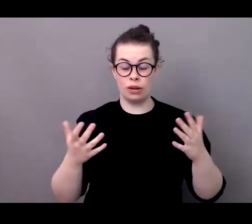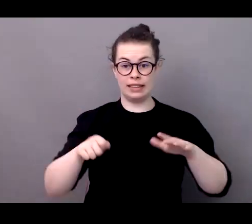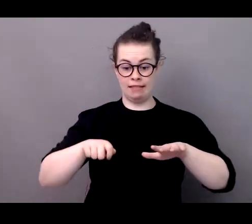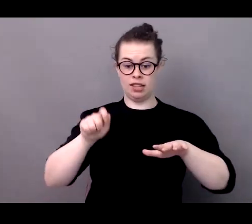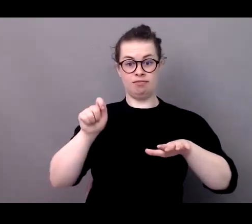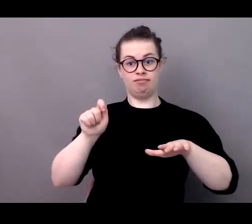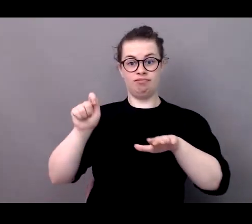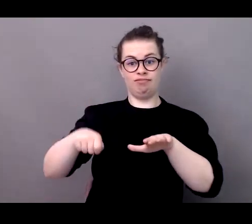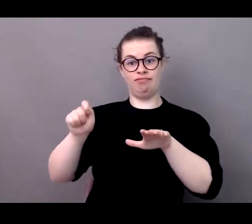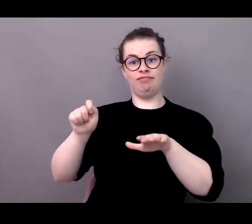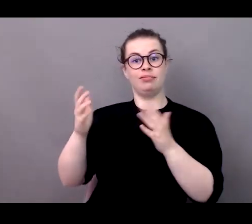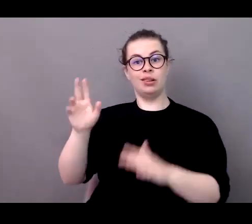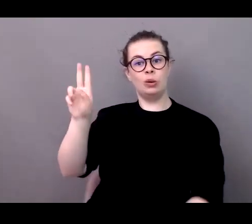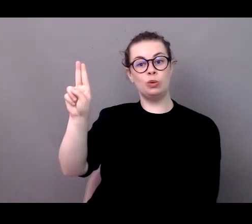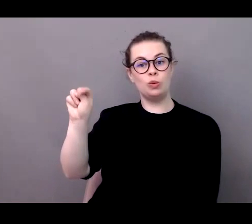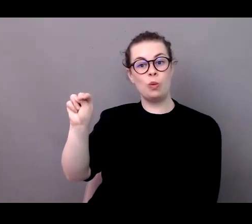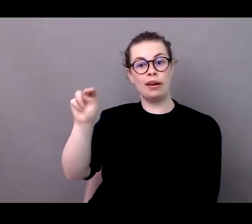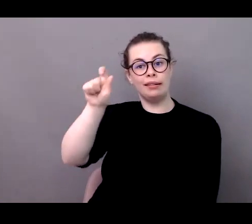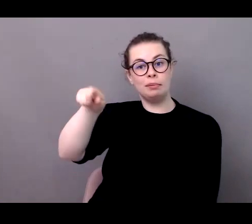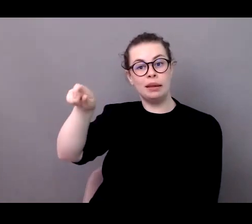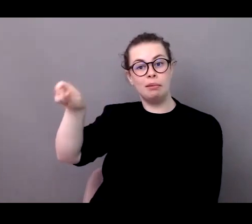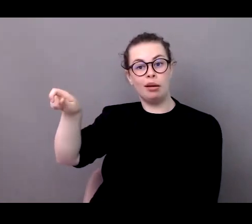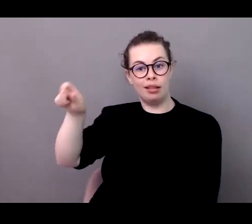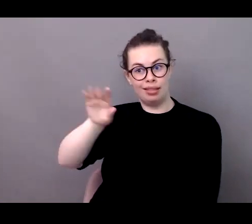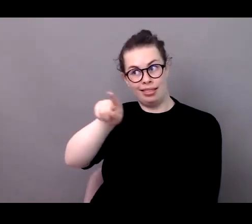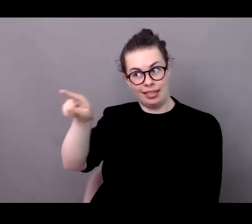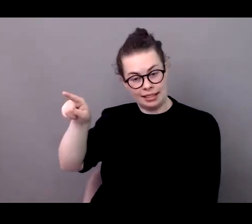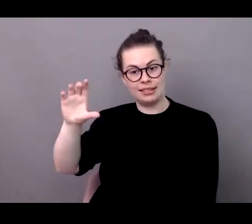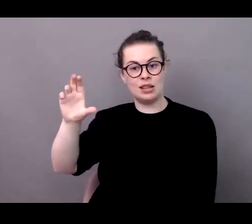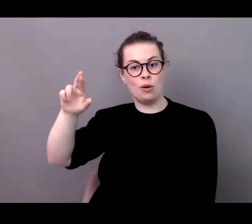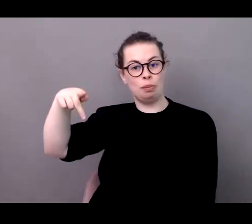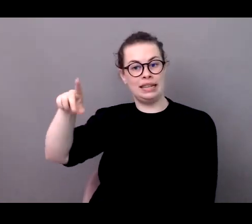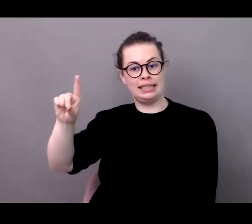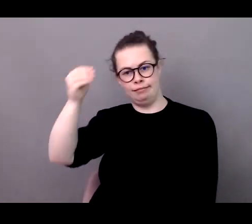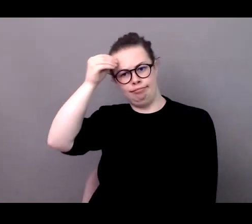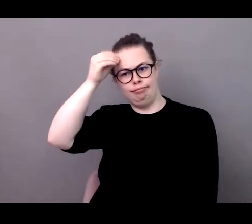rights of persons with disabilities, following the process that is available for those who want to